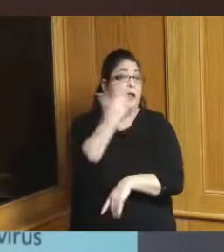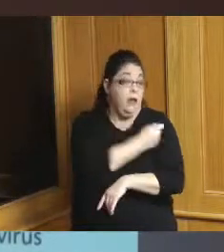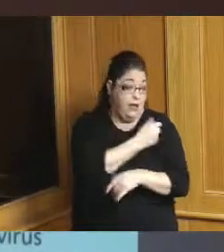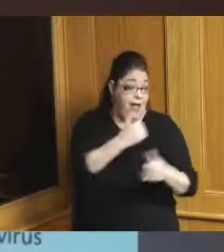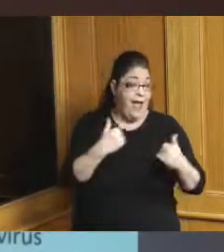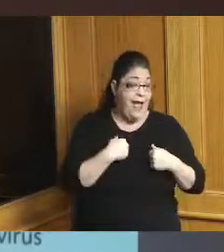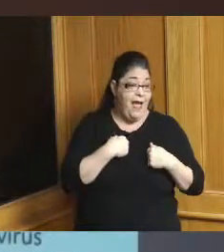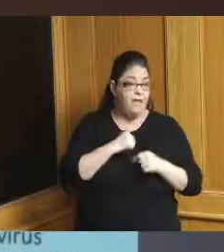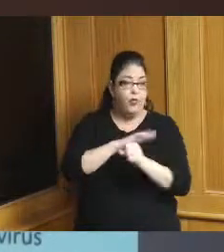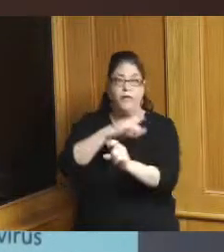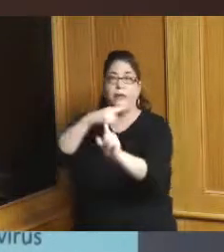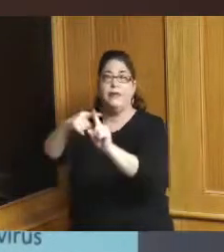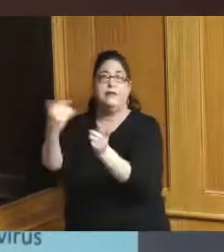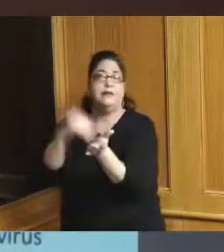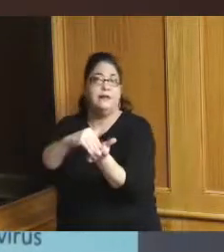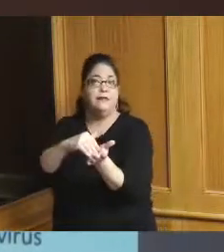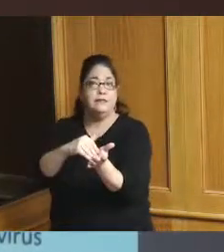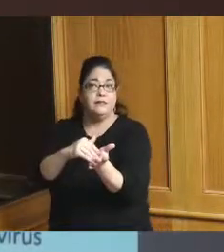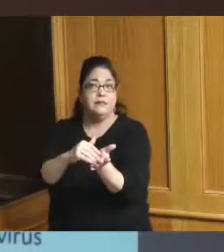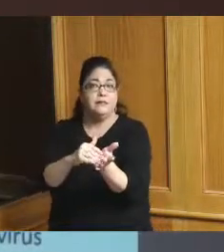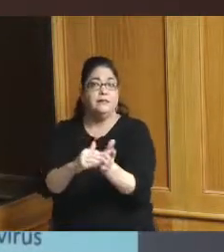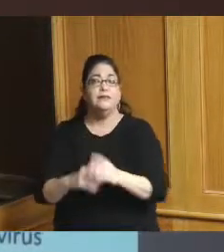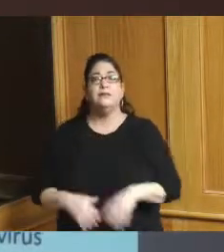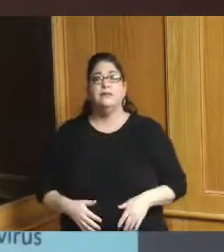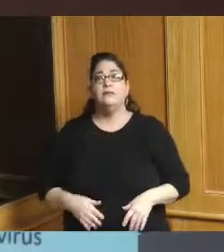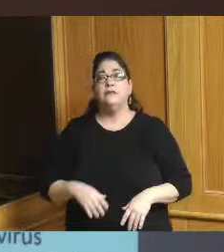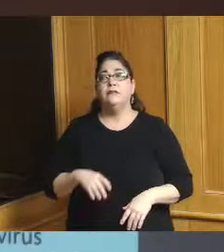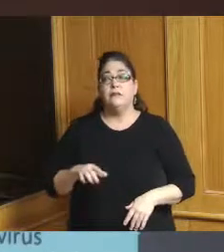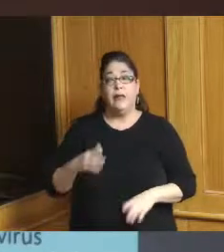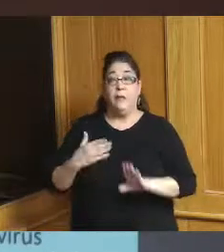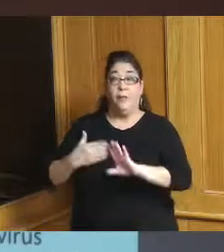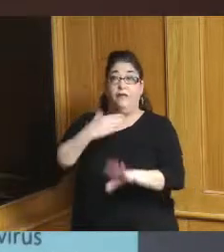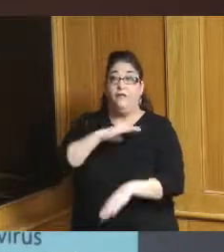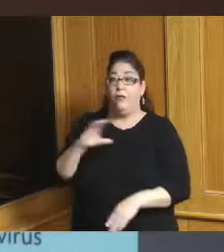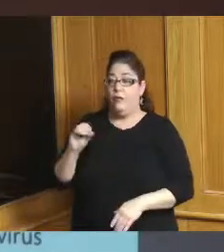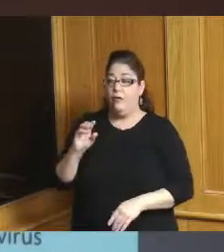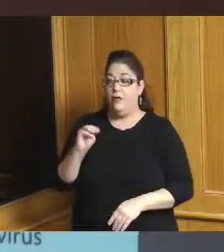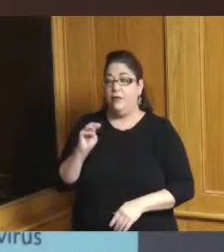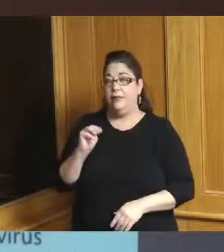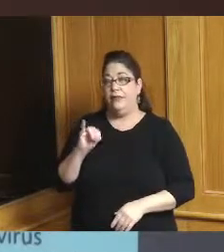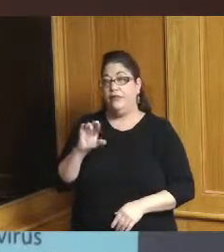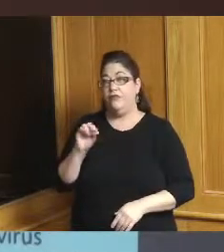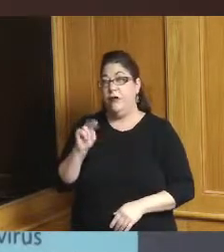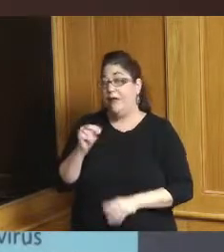omicron so we know there's a lot of breakthroughs but before that this was a big question how many